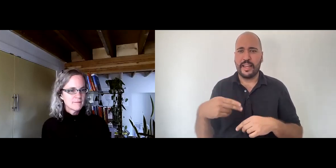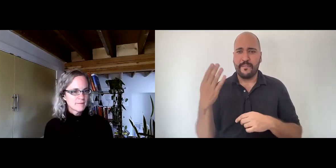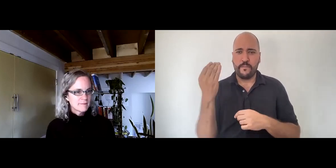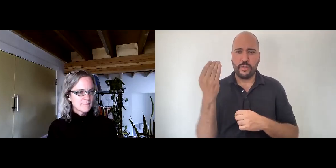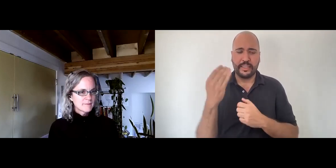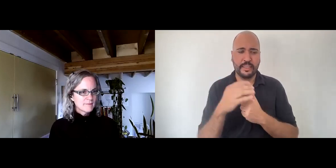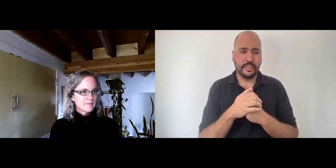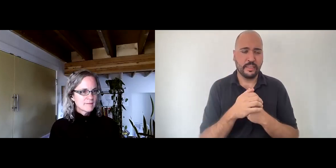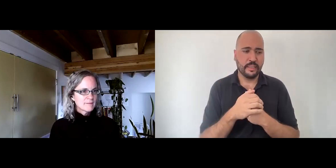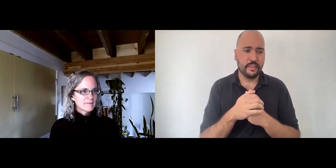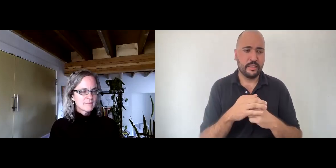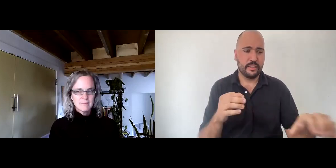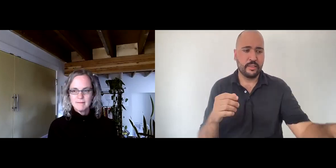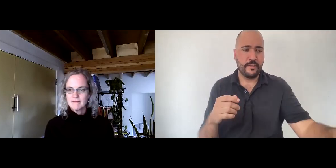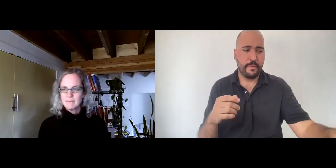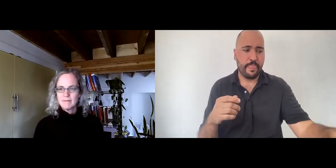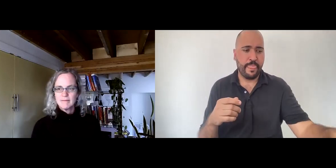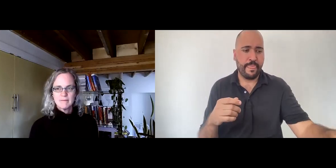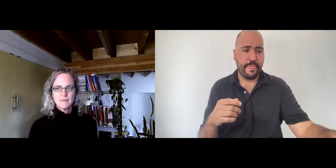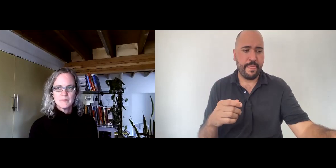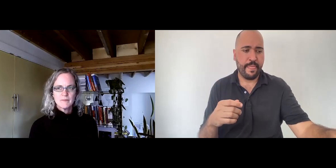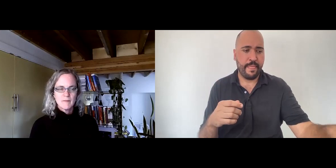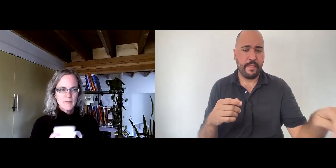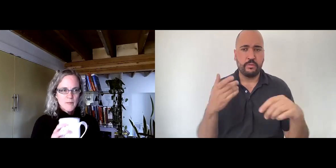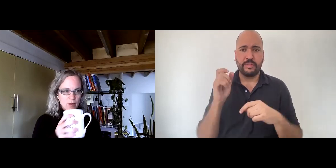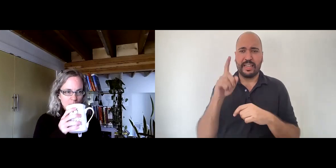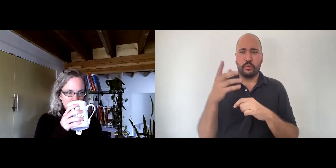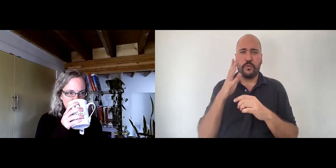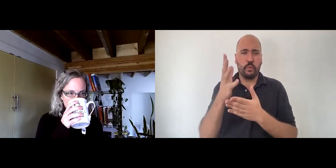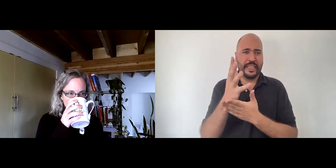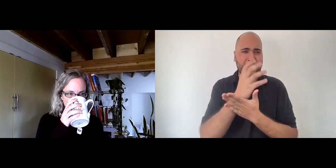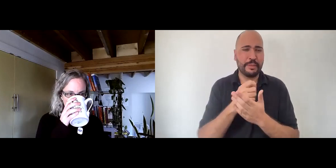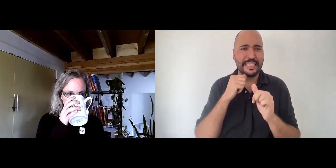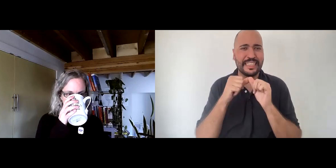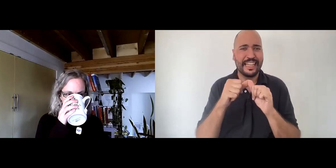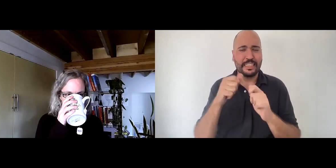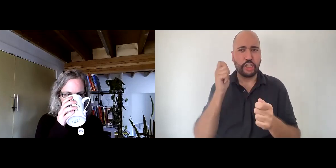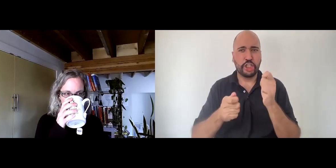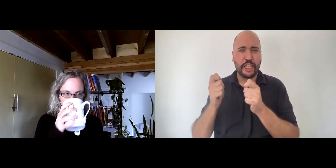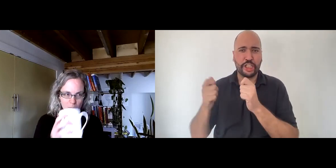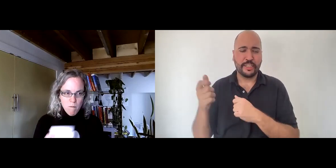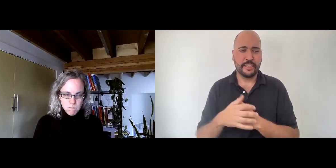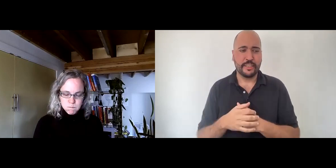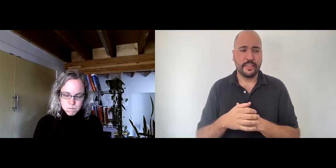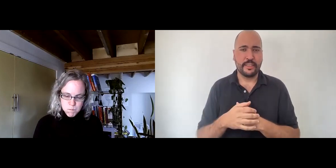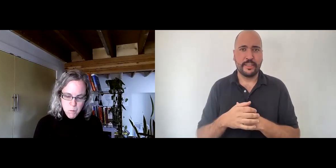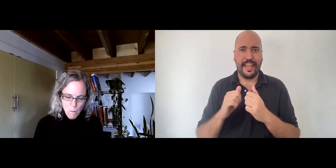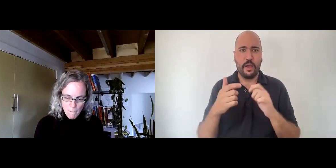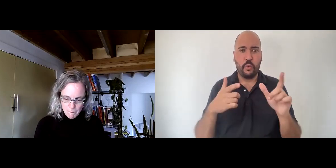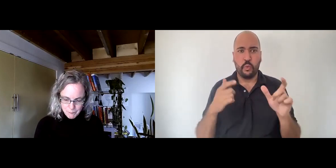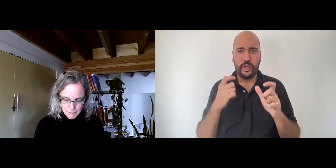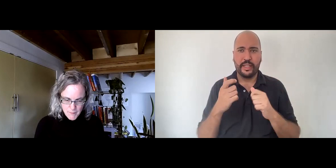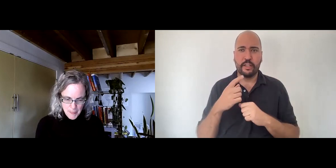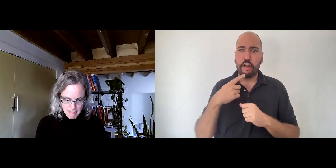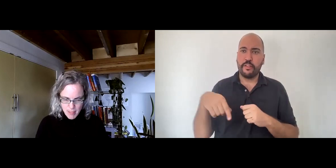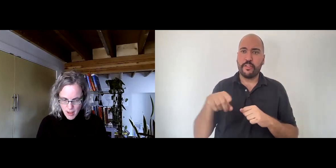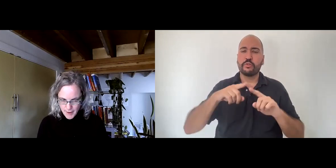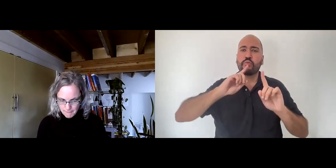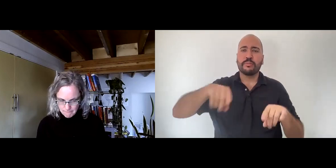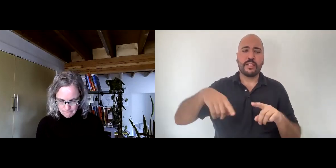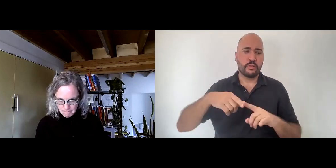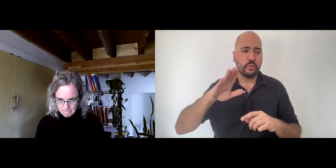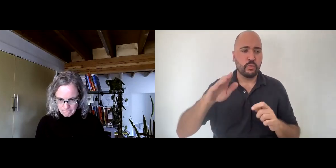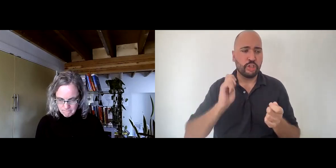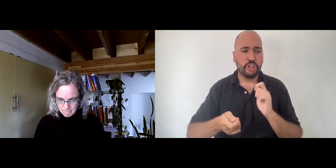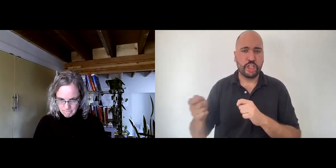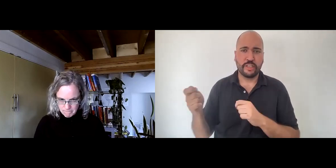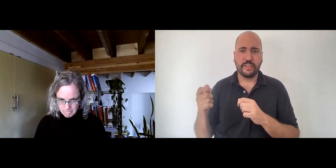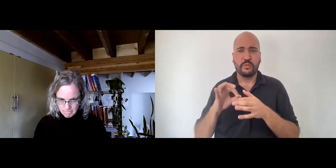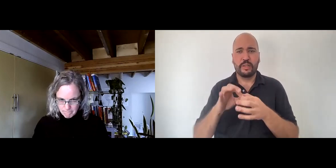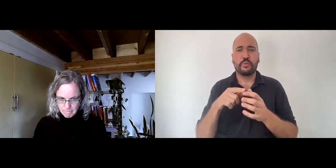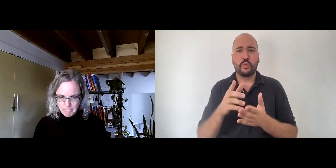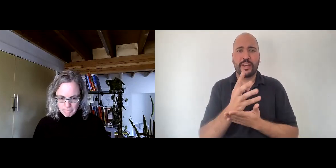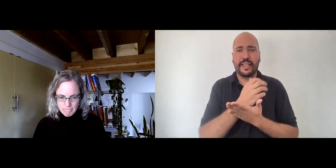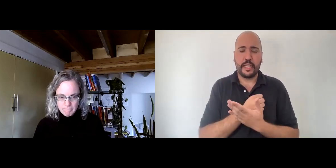The question is, "What if your income is constantly changing? How quick are they to respond to the changes when it comes to your income?"